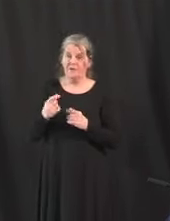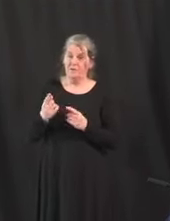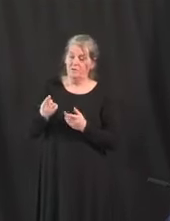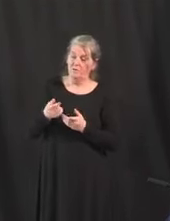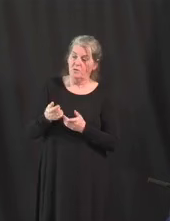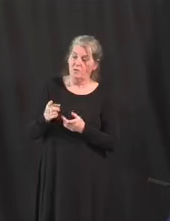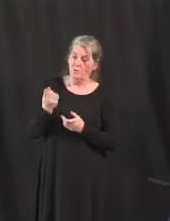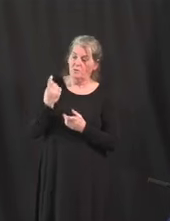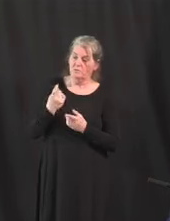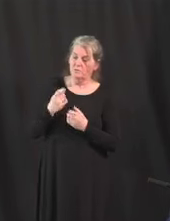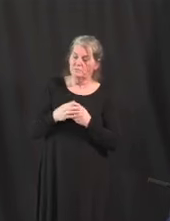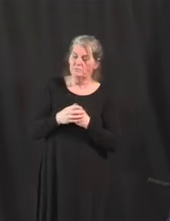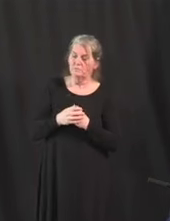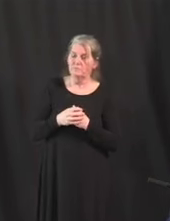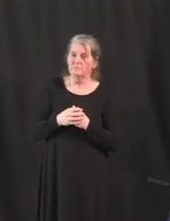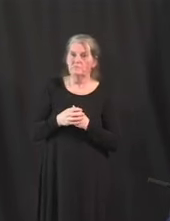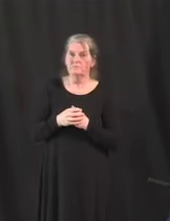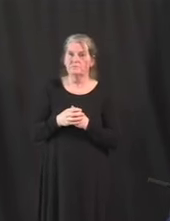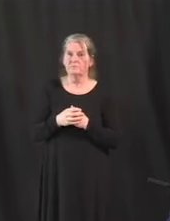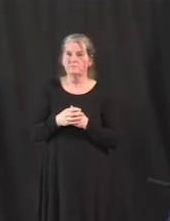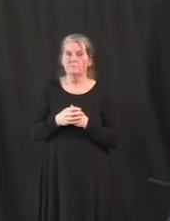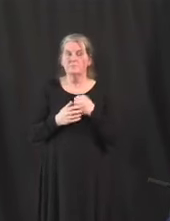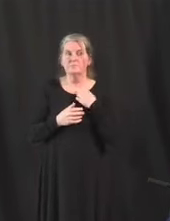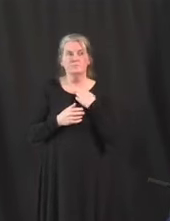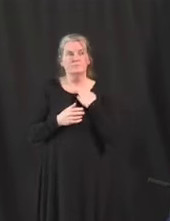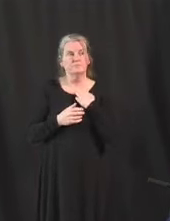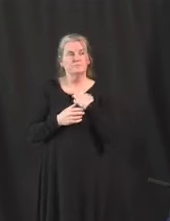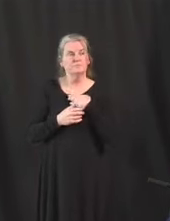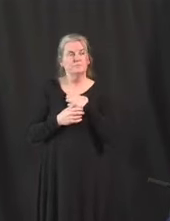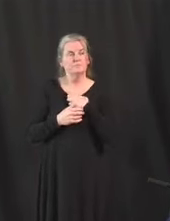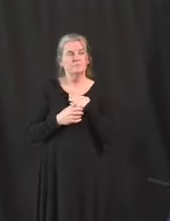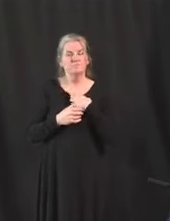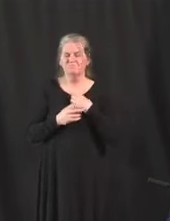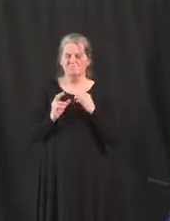ANY FOLLOWUP? NO, THAT'S FINE. OKAY.